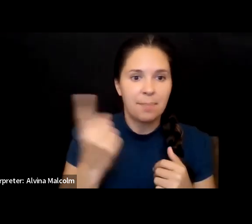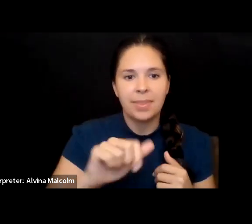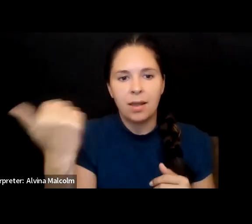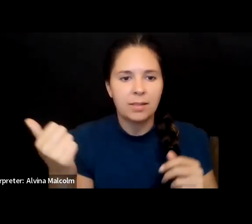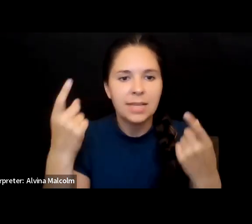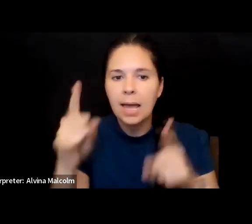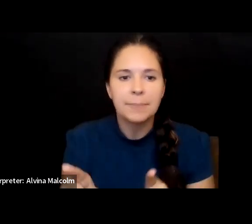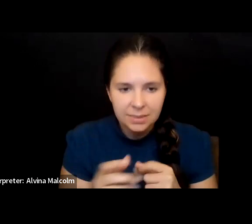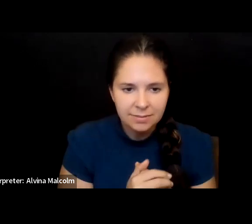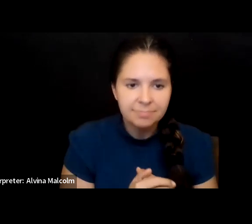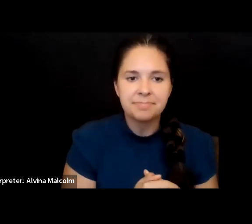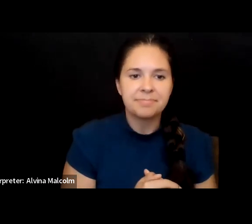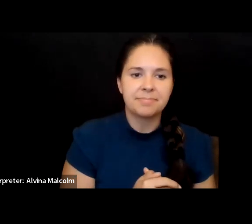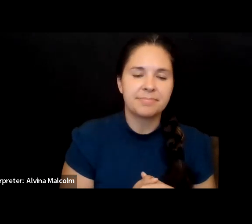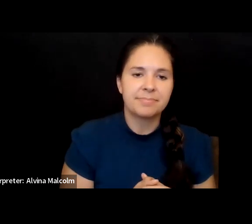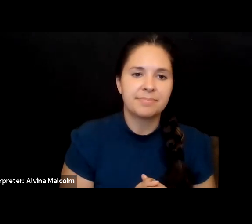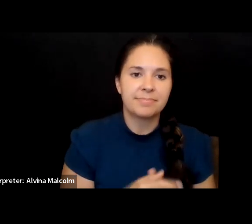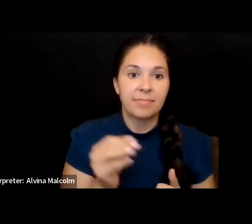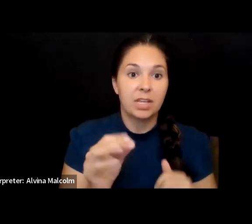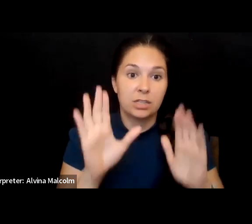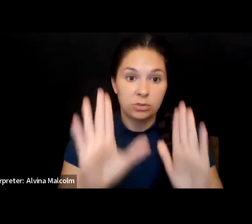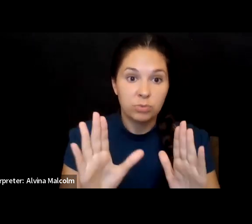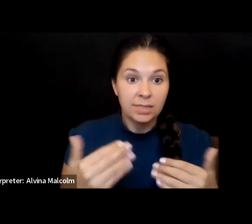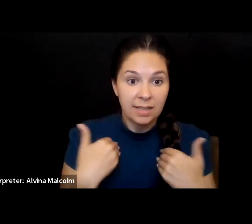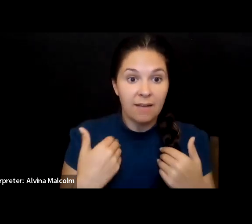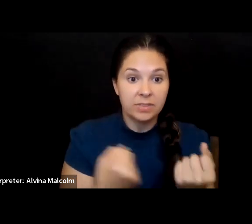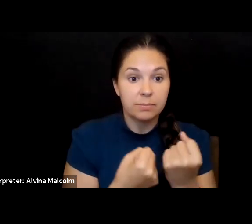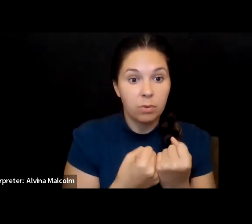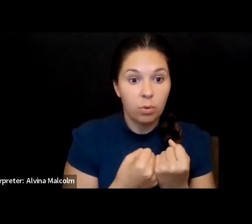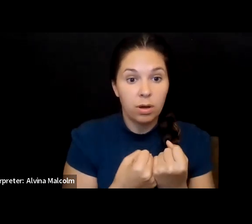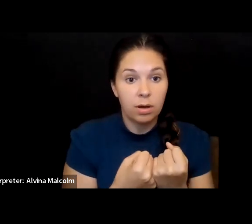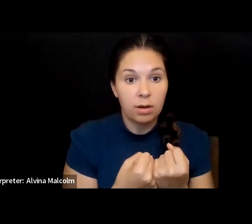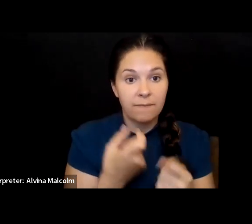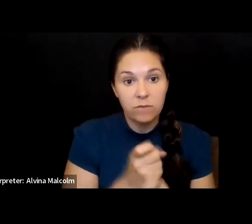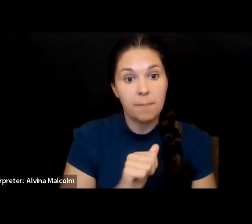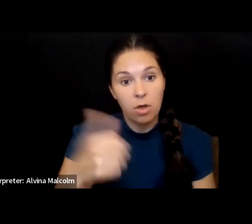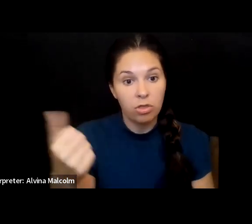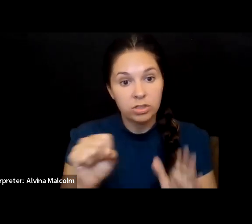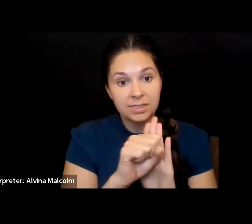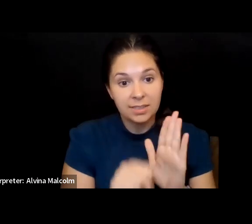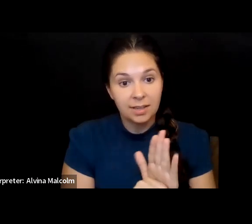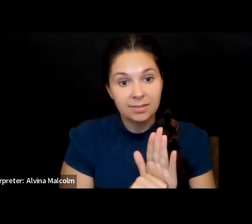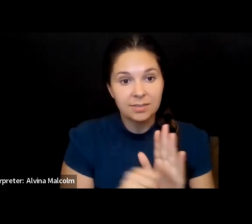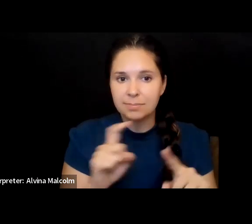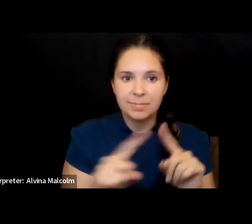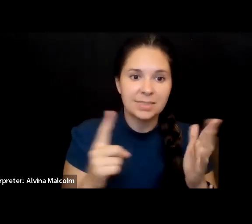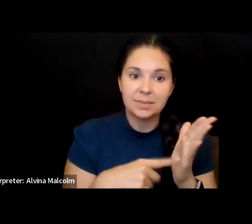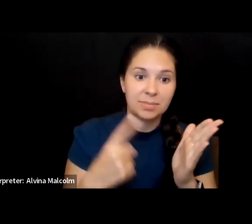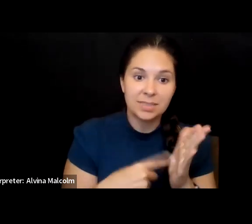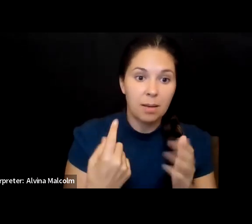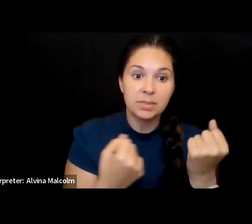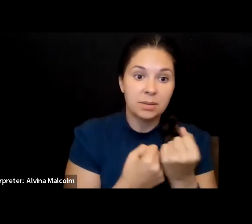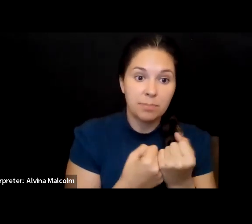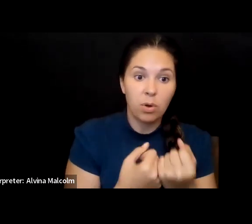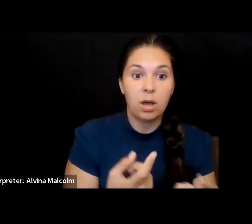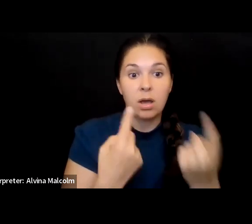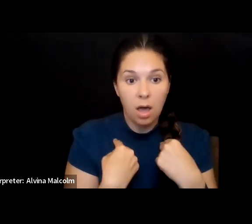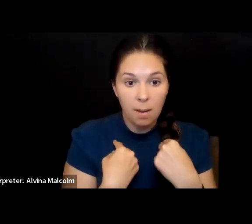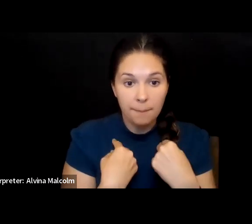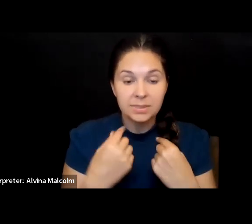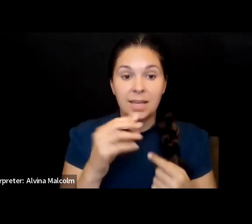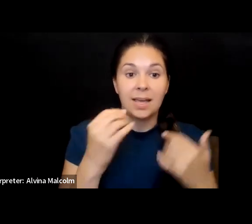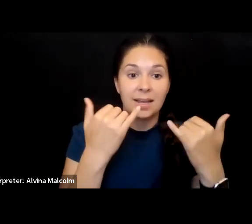calls right now. I'm tired, but if I